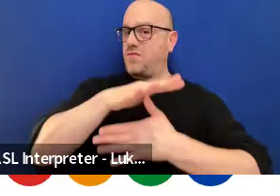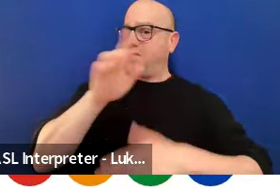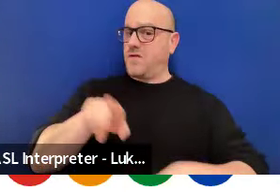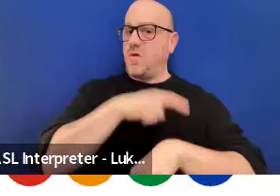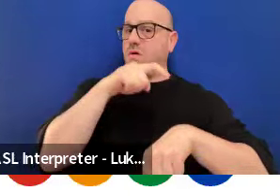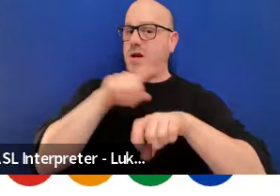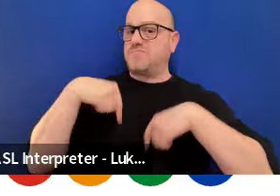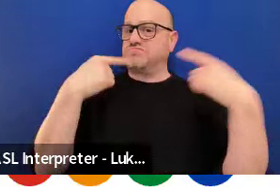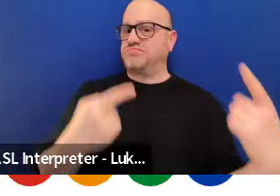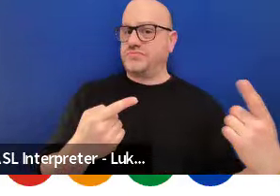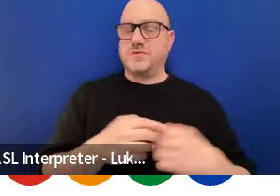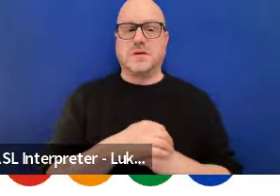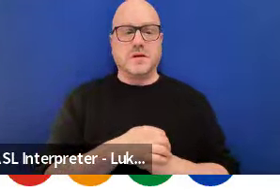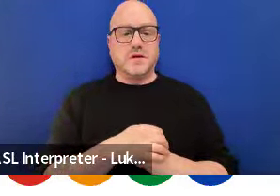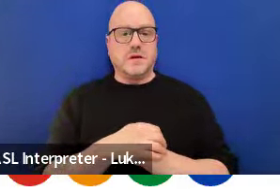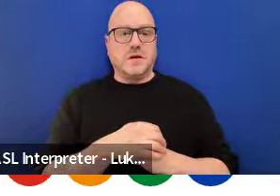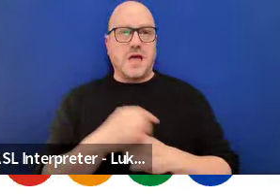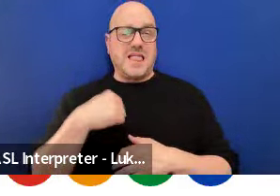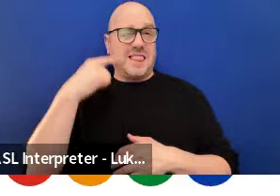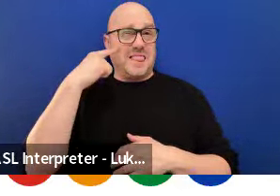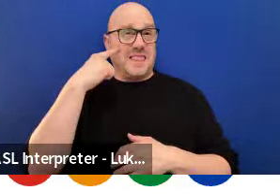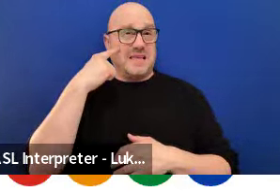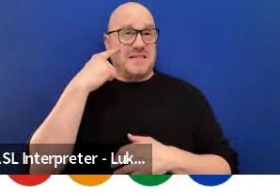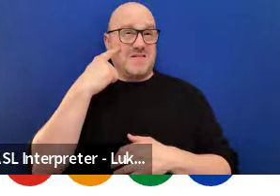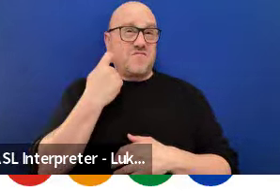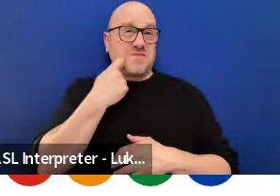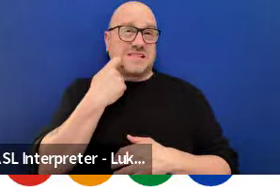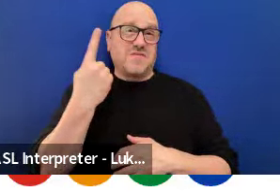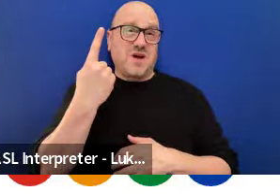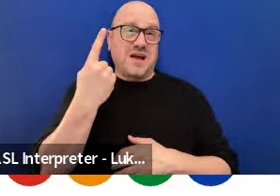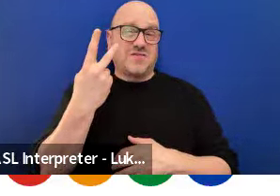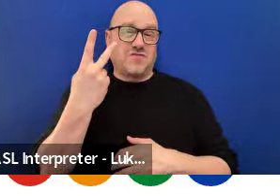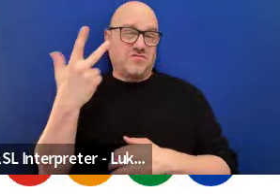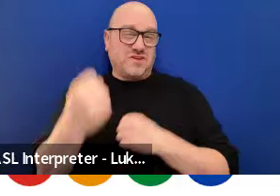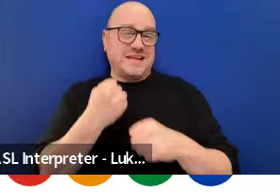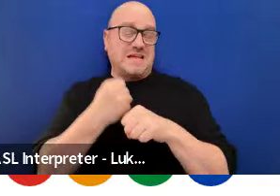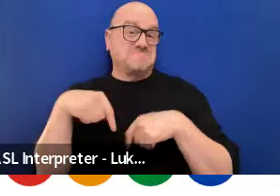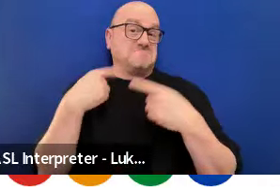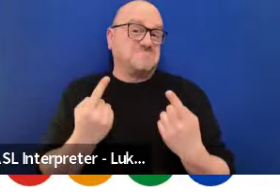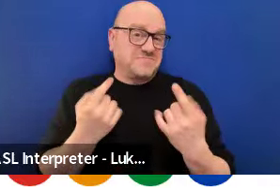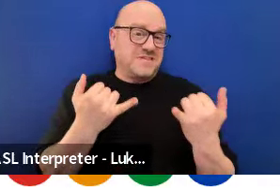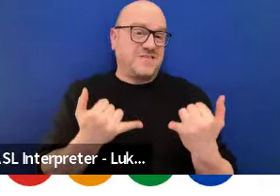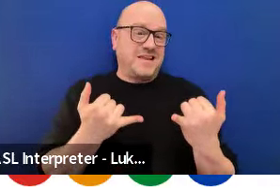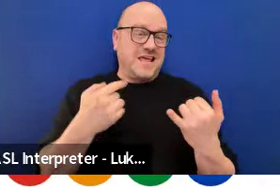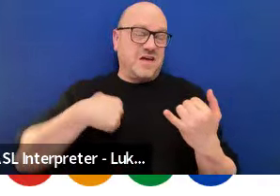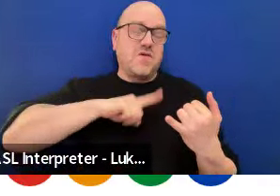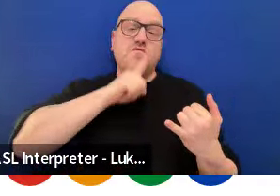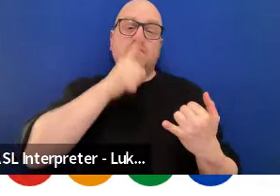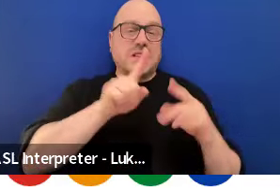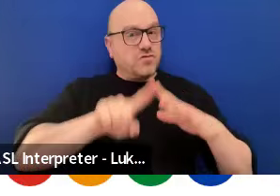STATION OR LOCATING A BUS STOP HAS BEEN A PRIORITY OF OURS FOR A VERY, VERY LONG TIME. IT'S ONLY BEEN WITHIN THE LAST